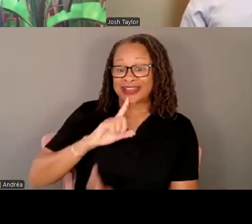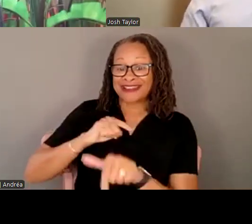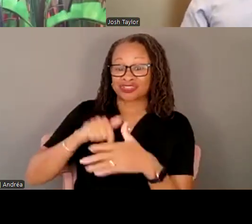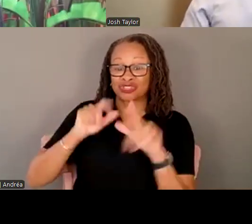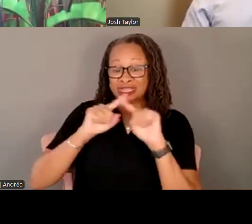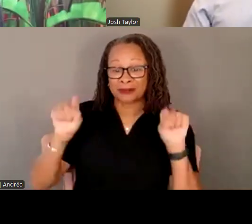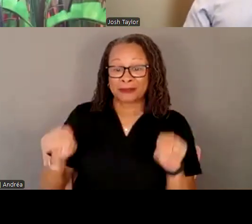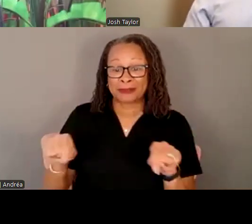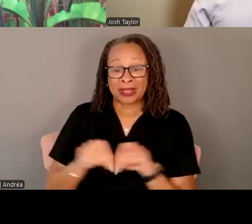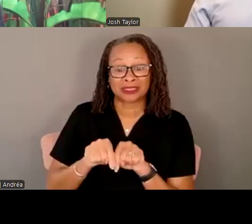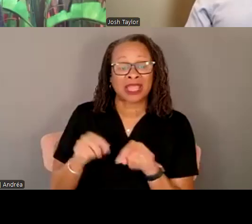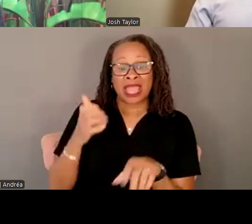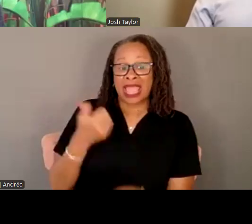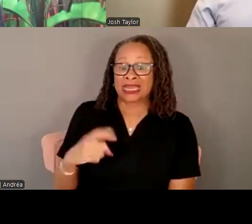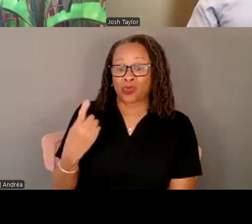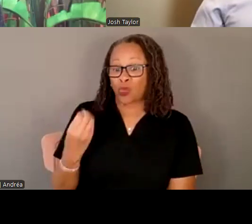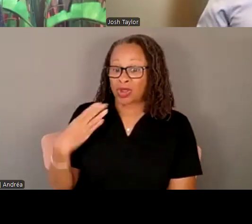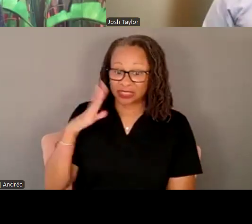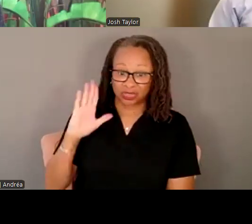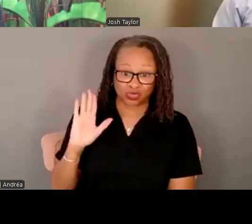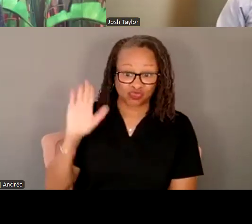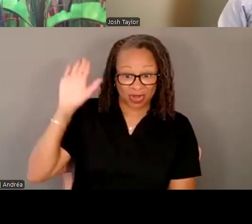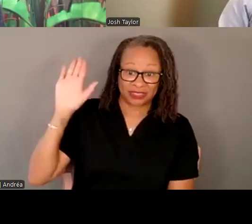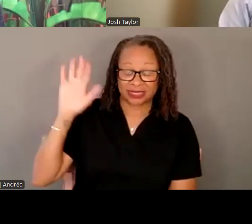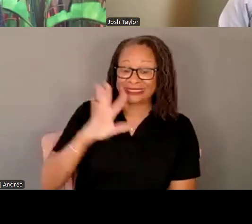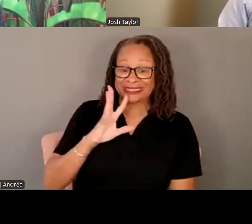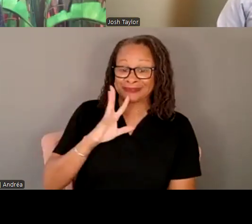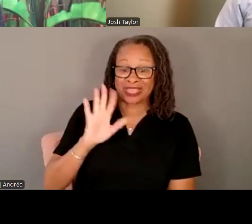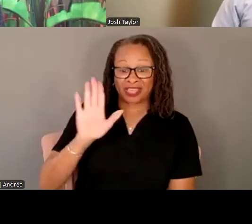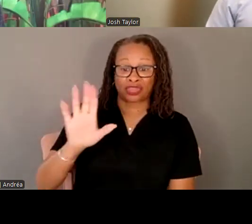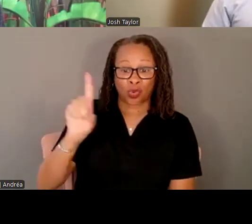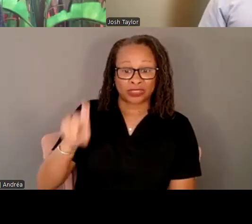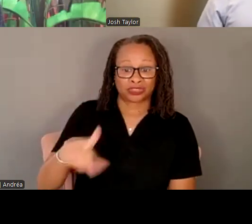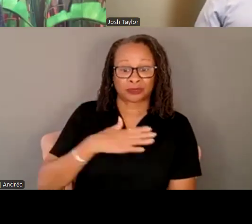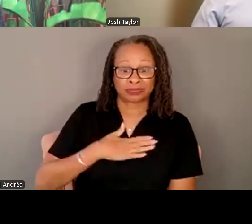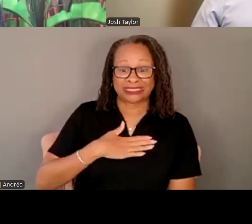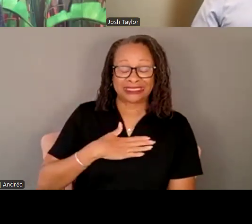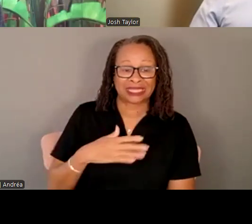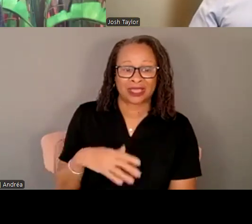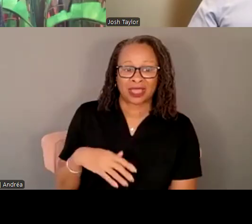if there anybody would like to speak a question, please raise your hand. If not, I'm just going to kind of keep going